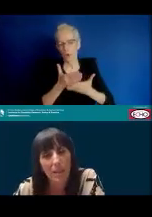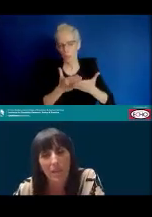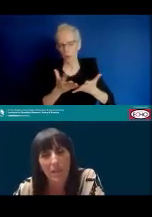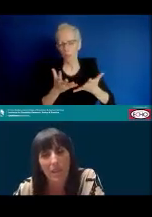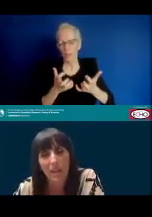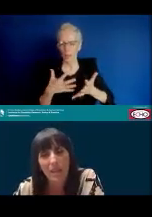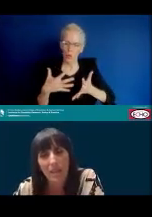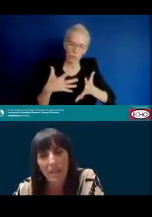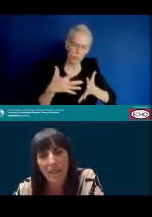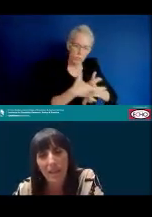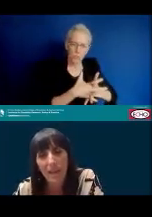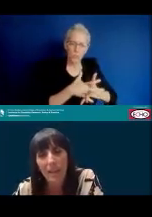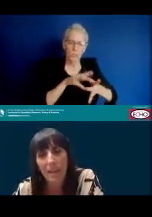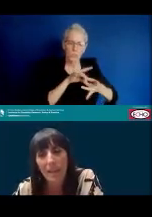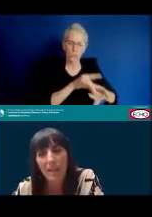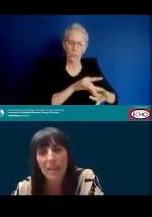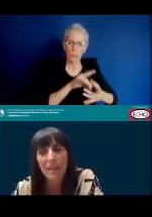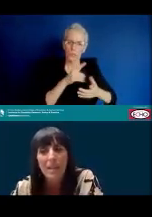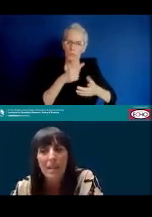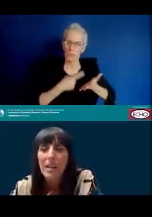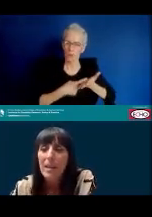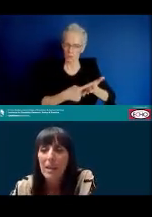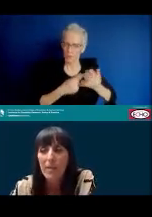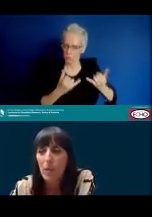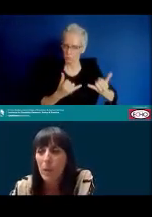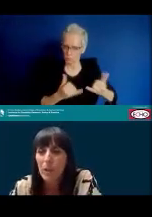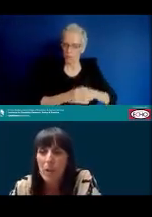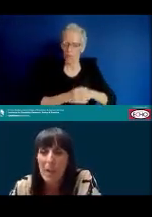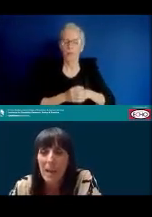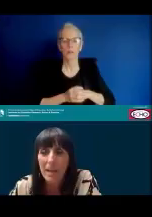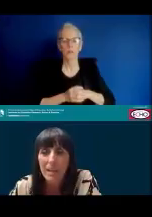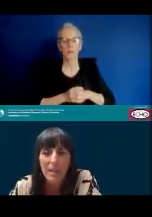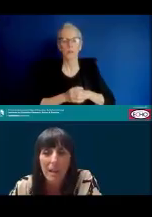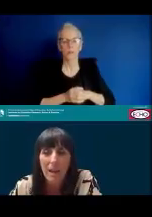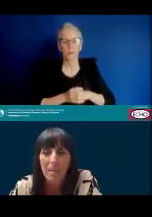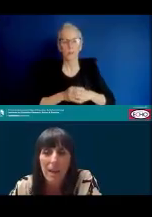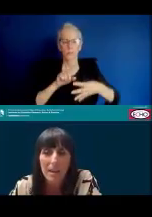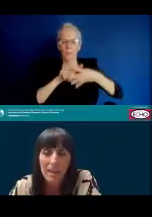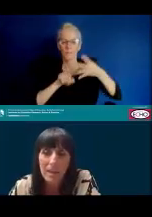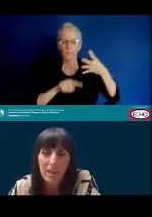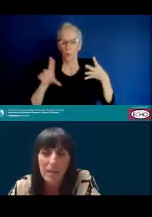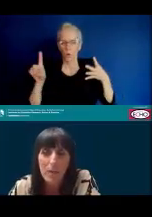conversation today is the four domains, and these are the four